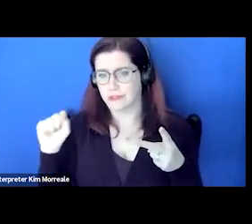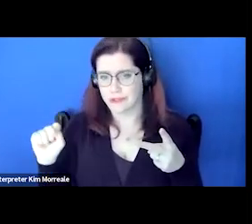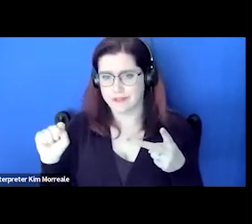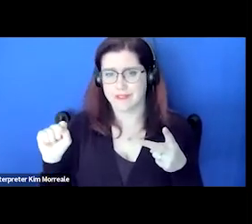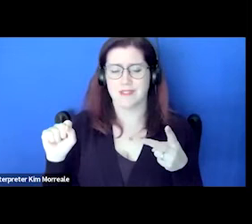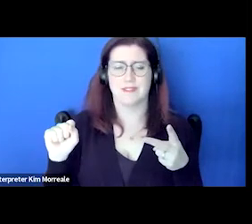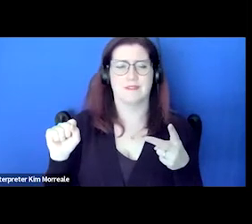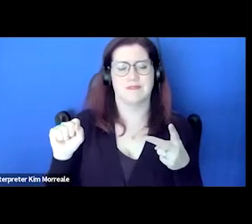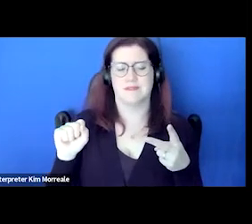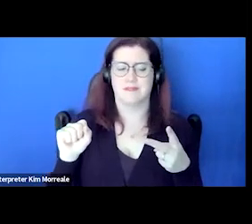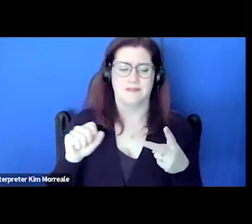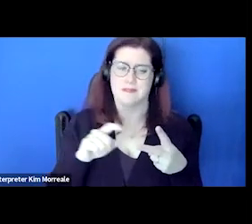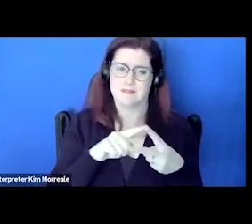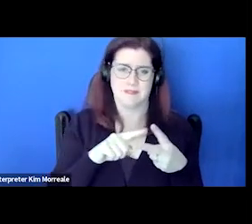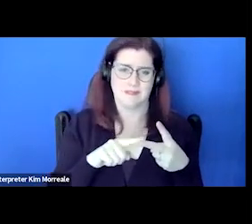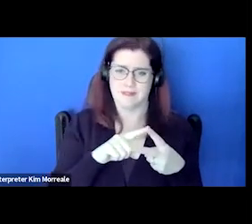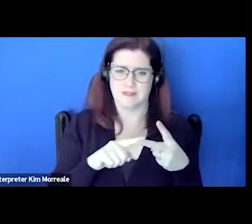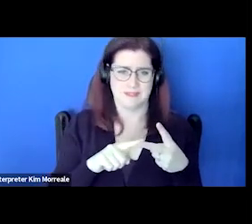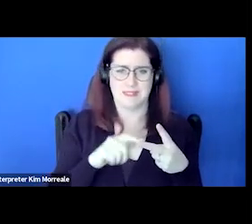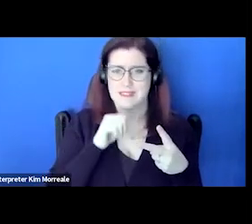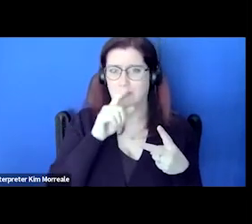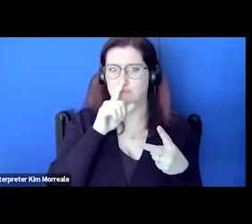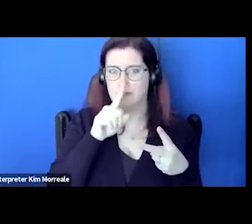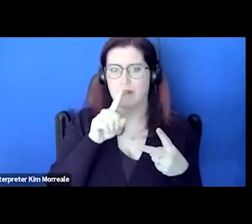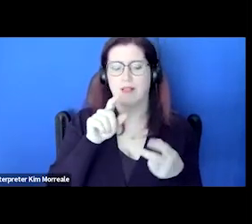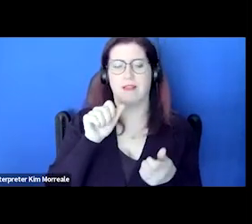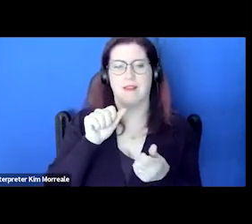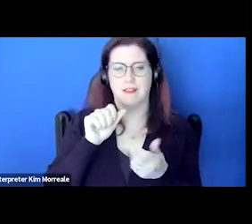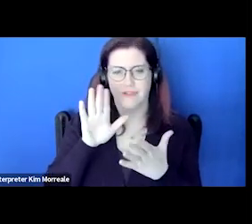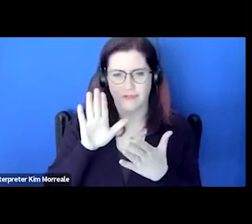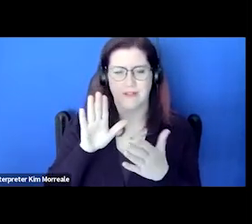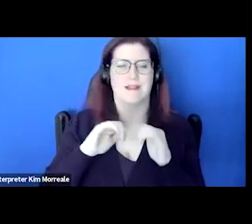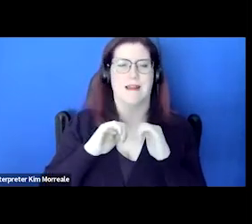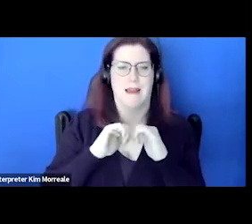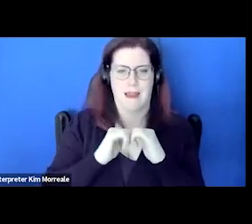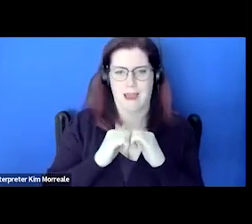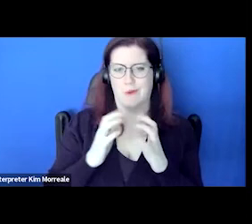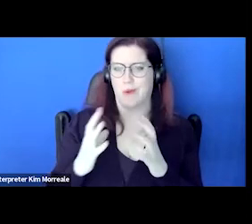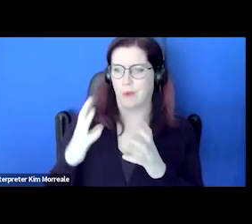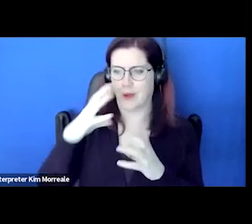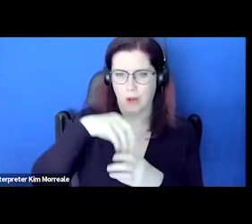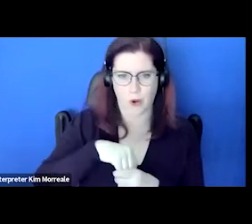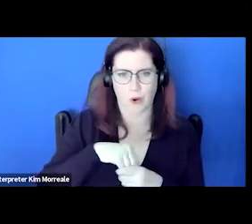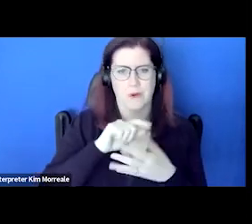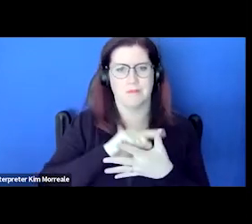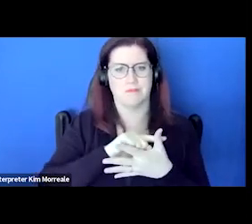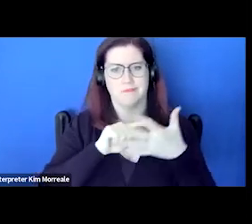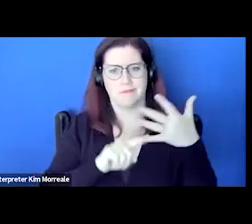don't really address how do you incorporate and address all the traumatic history